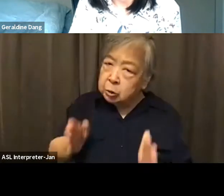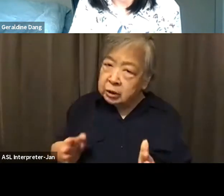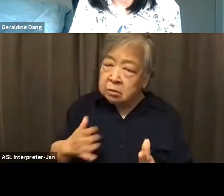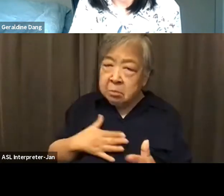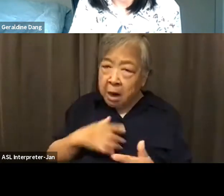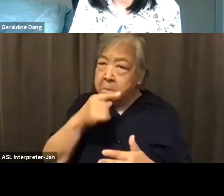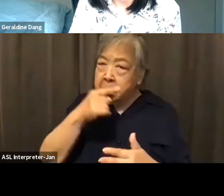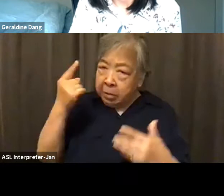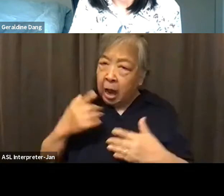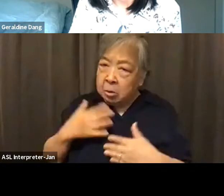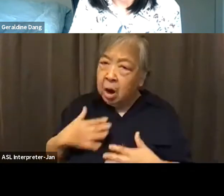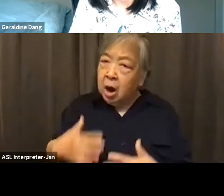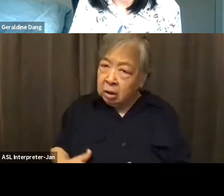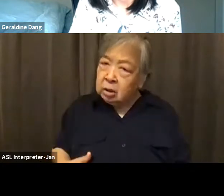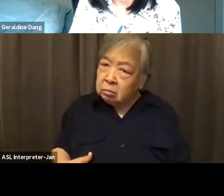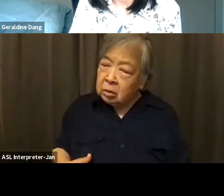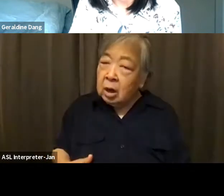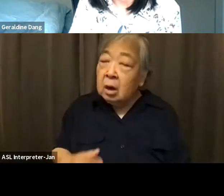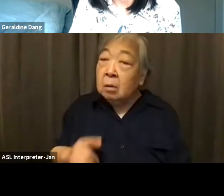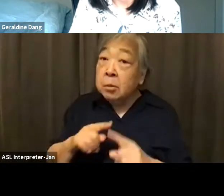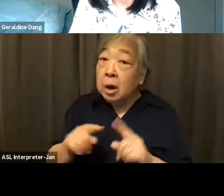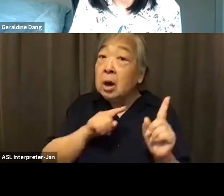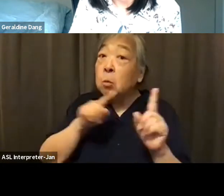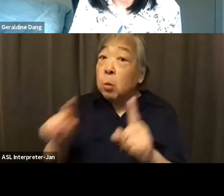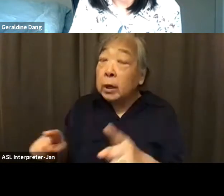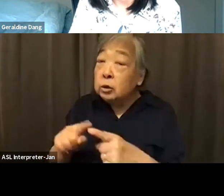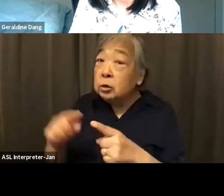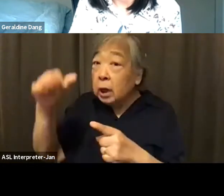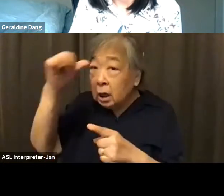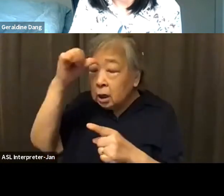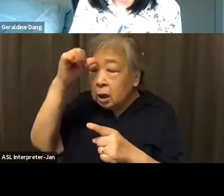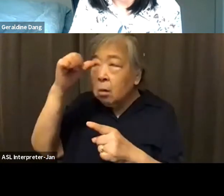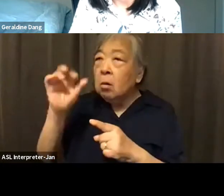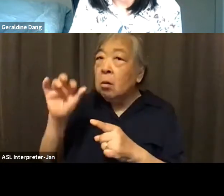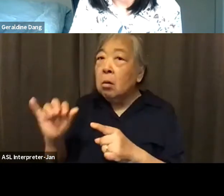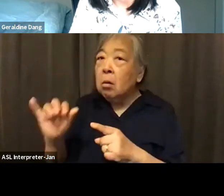it wasn't until I traveled to India that my Blackness was much more heightened.